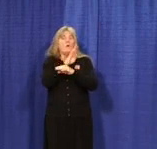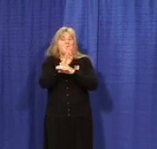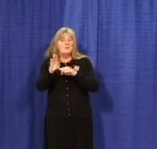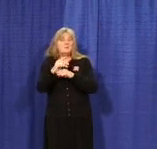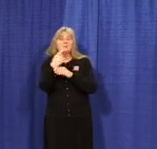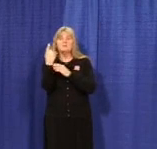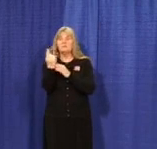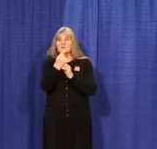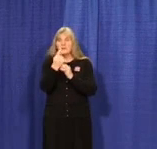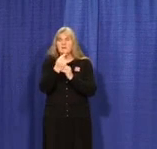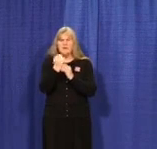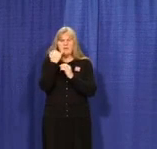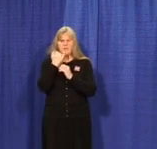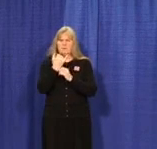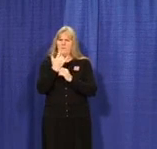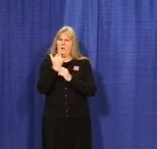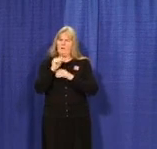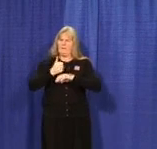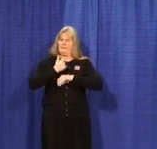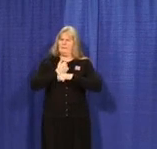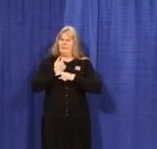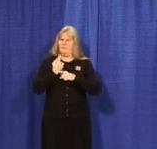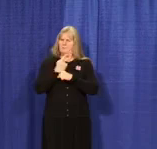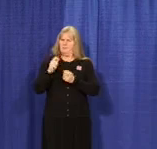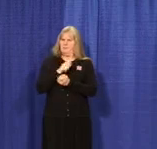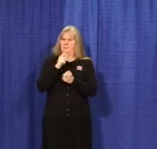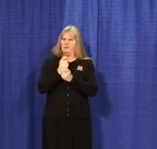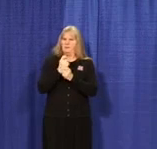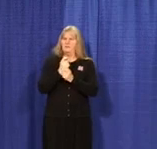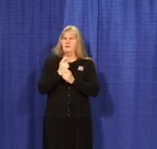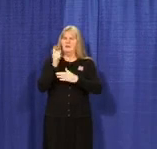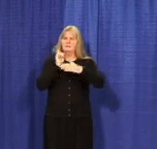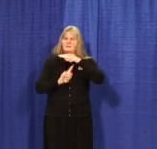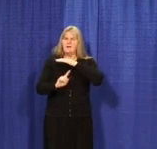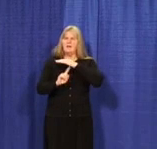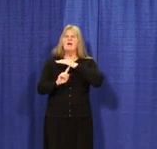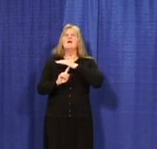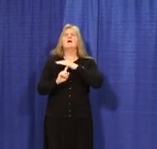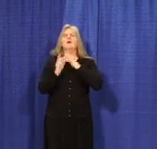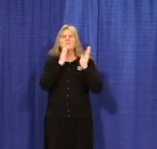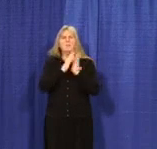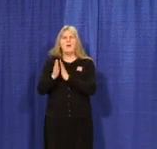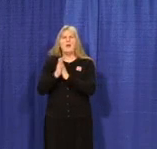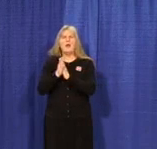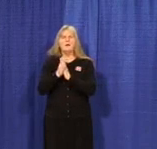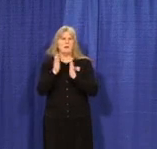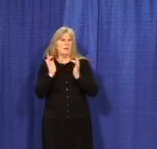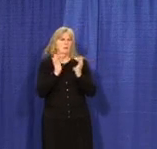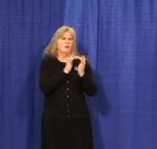plan. Information is available on Yukon.ca. Those coming from outside of the